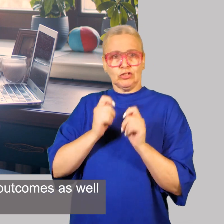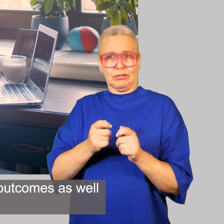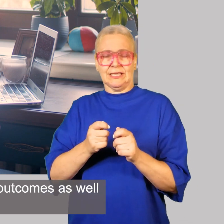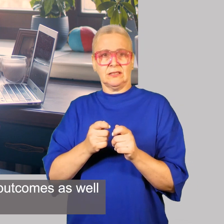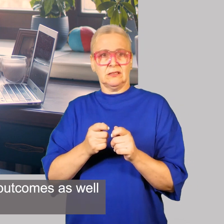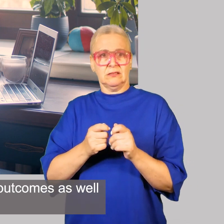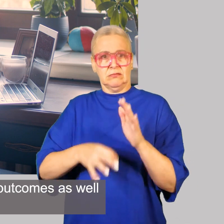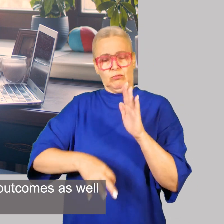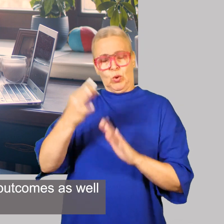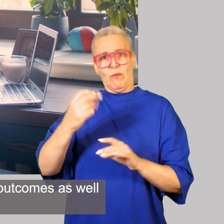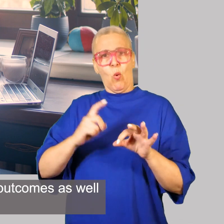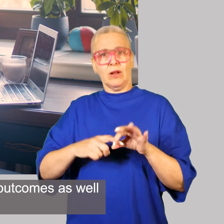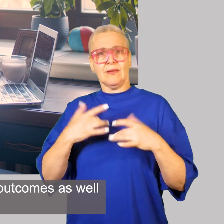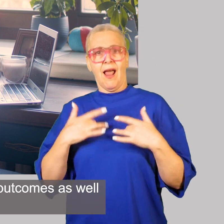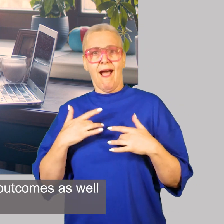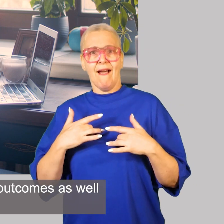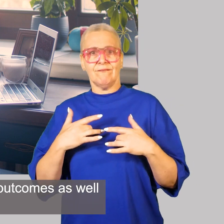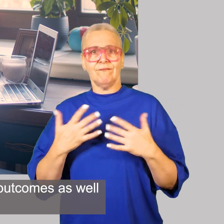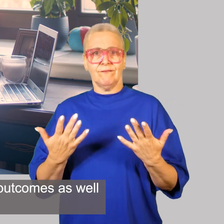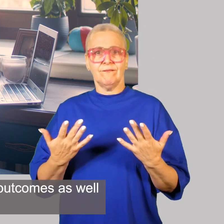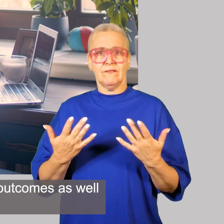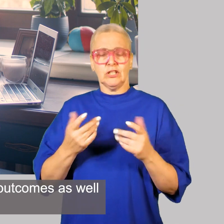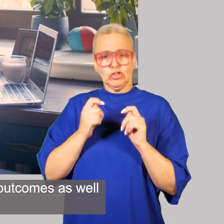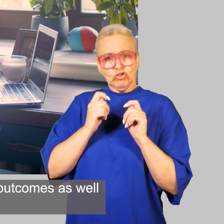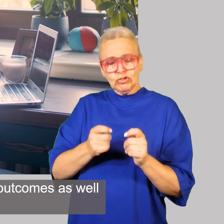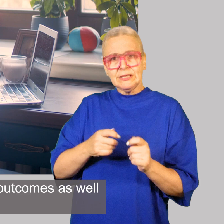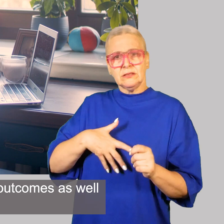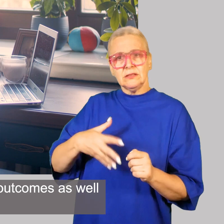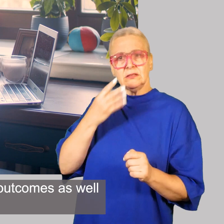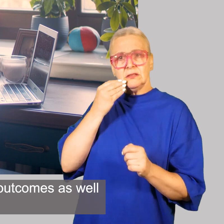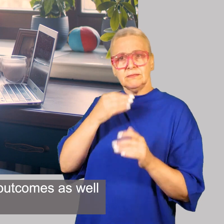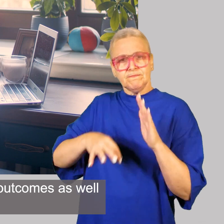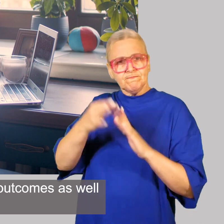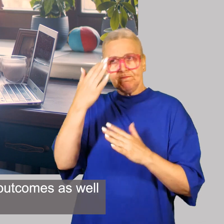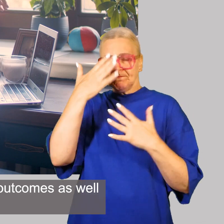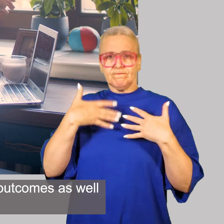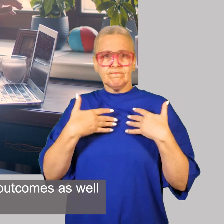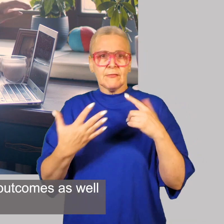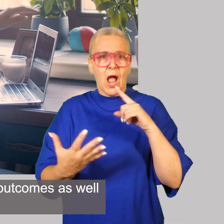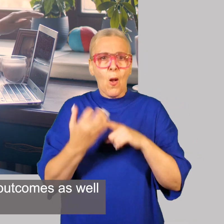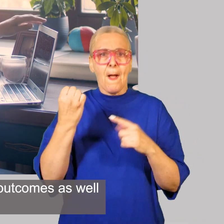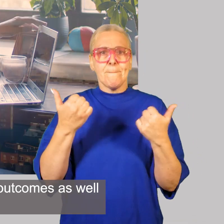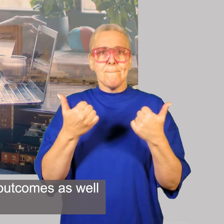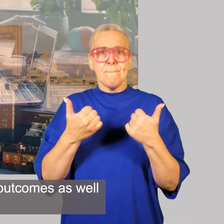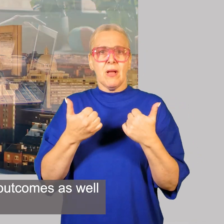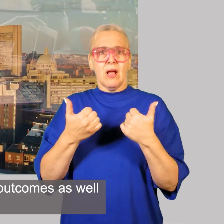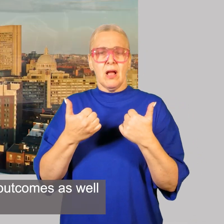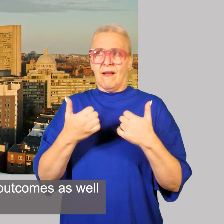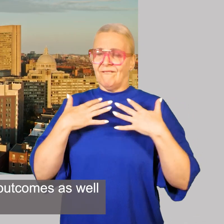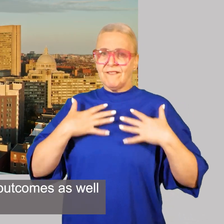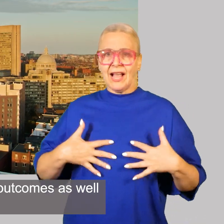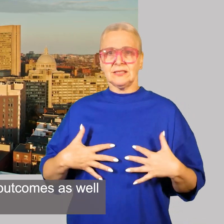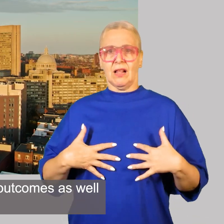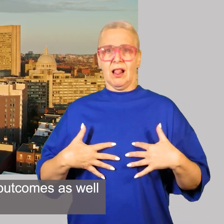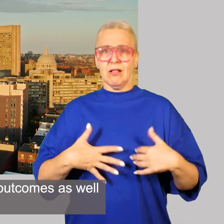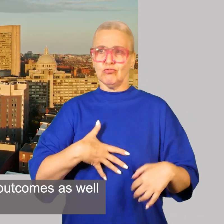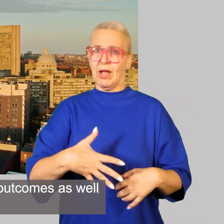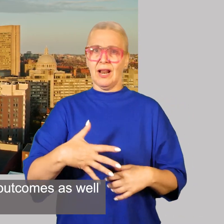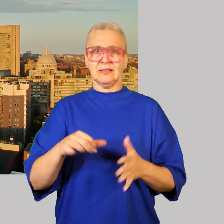Thus, treating GDM can improve mental health outcomes as well as physical pregnancy complications.